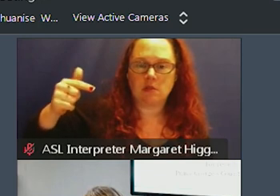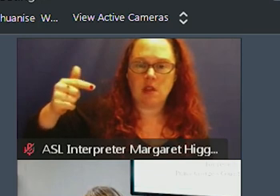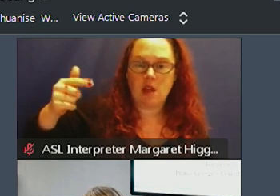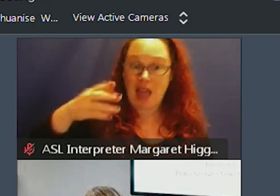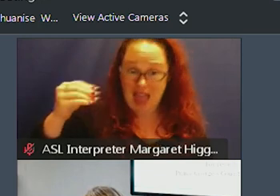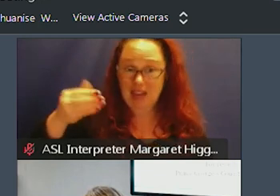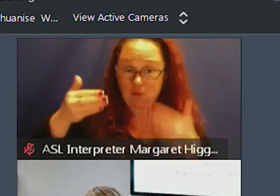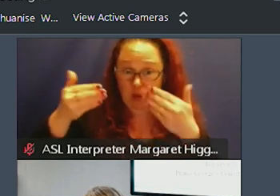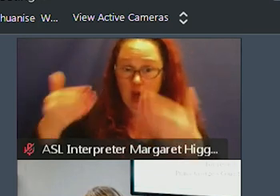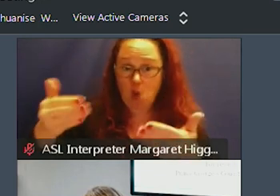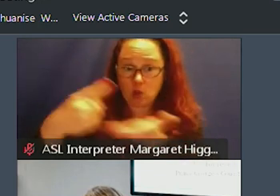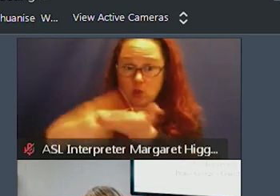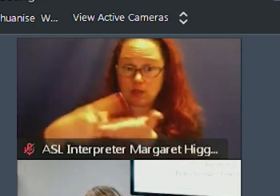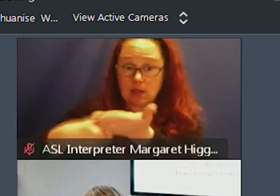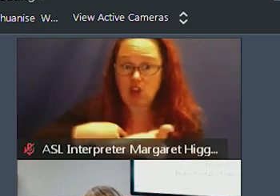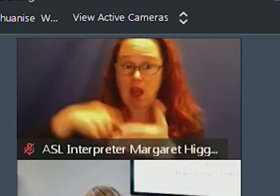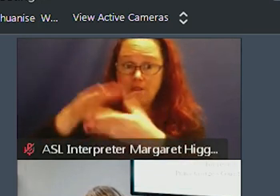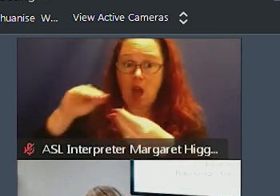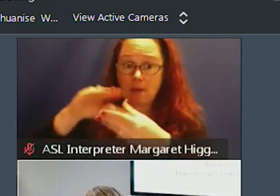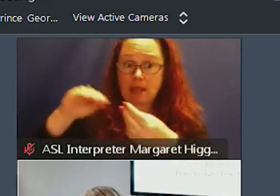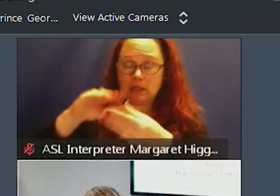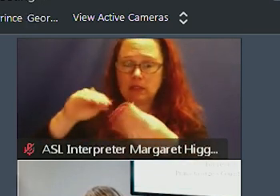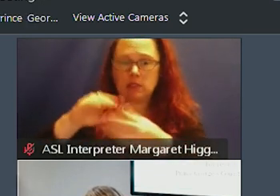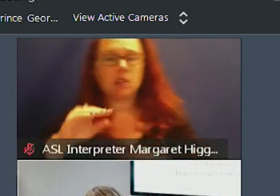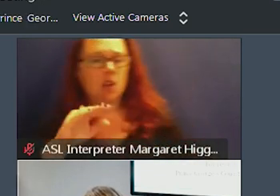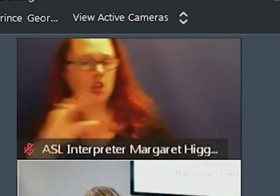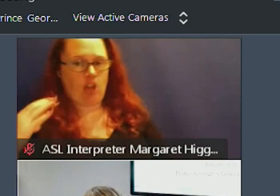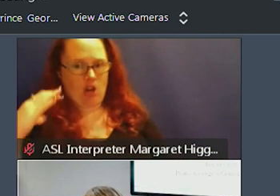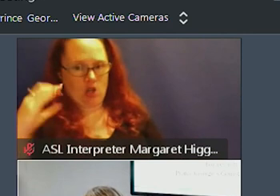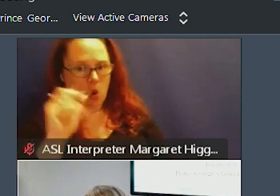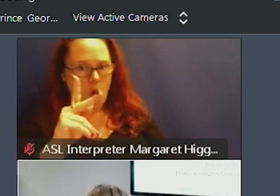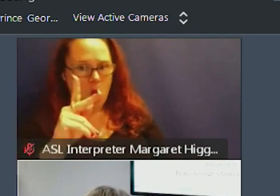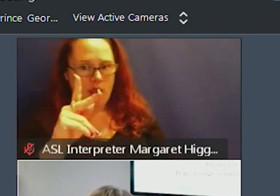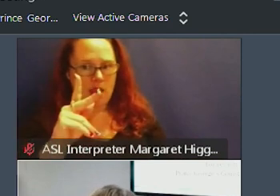I have some additional comments. Yeah. Okay. I think we do need some additional comments,